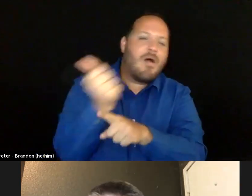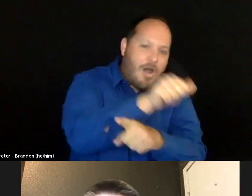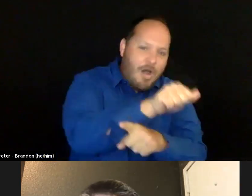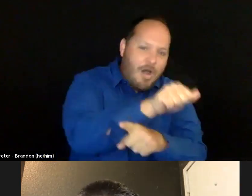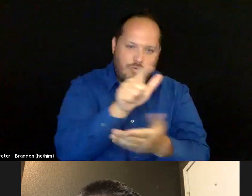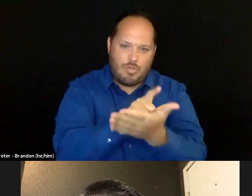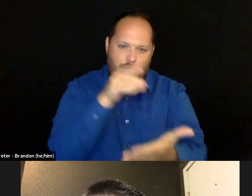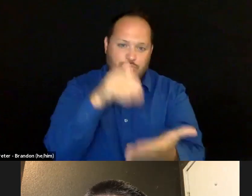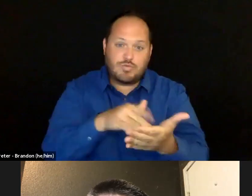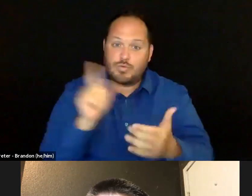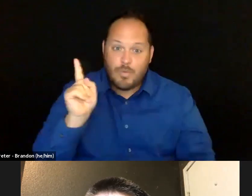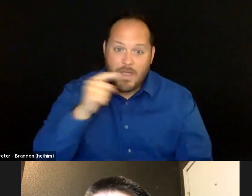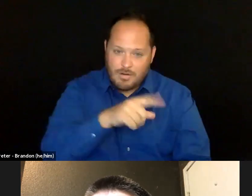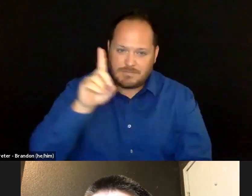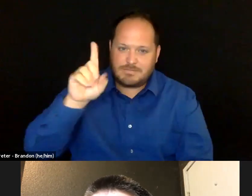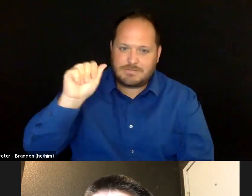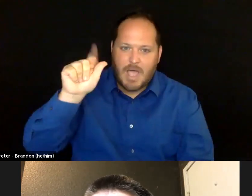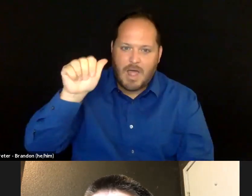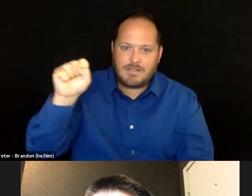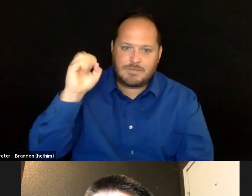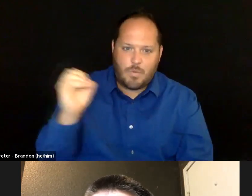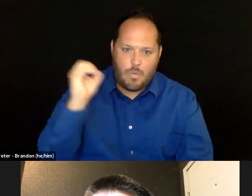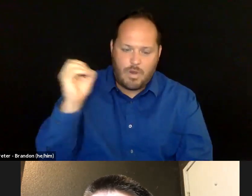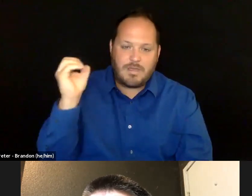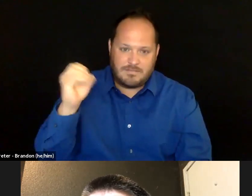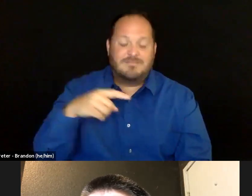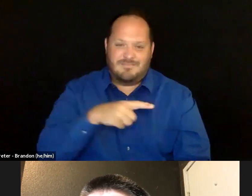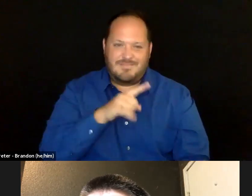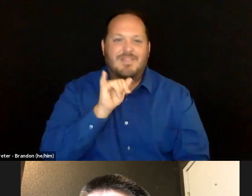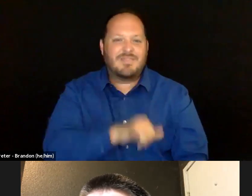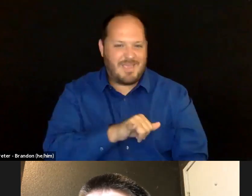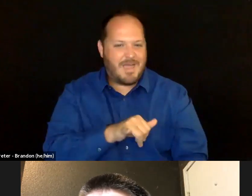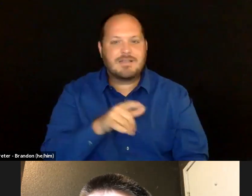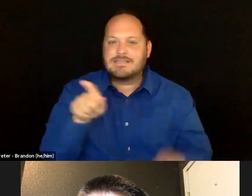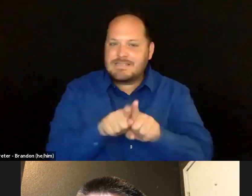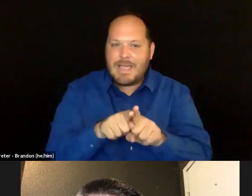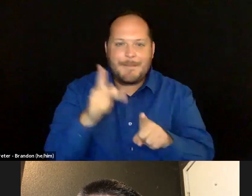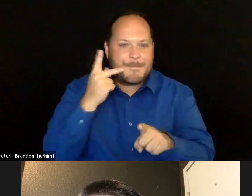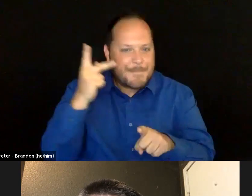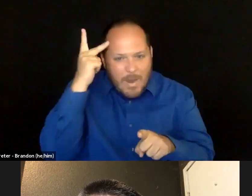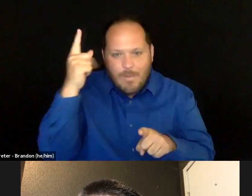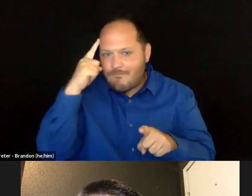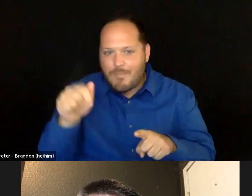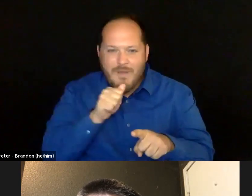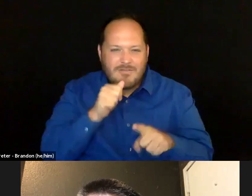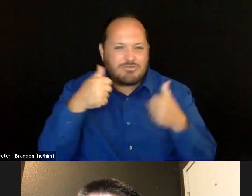the participants, I would love to announce 81 participants tuned in to the webinar so far.